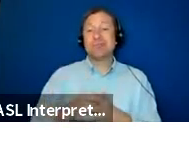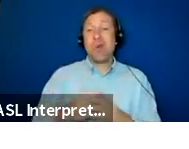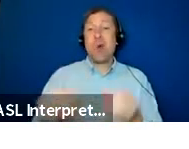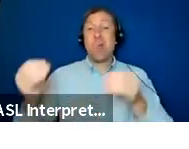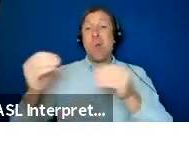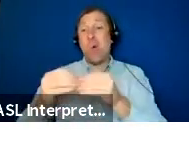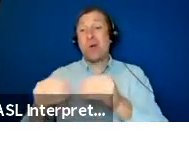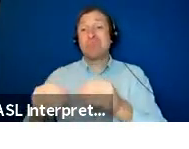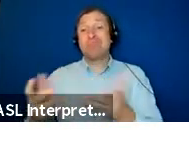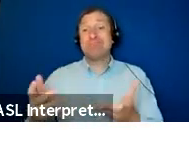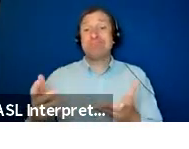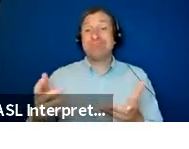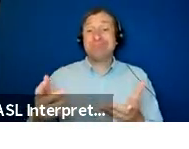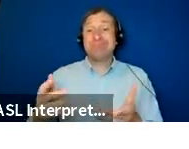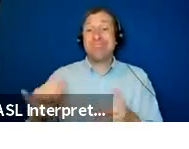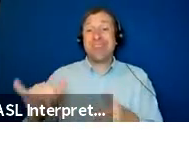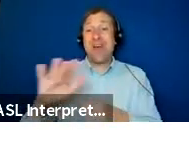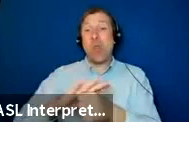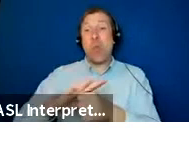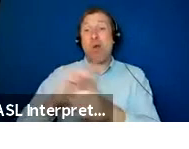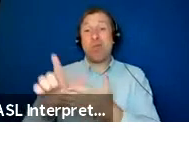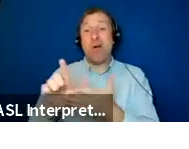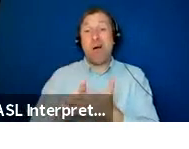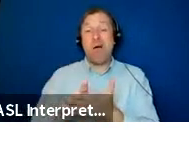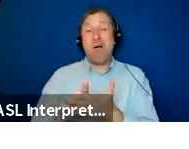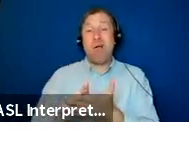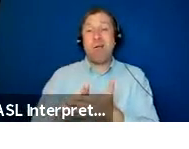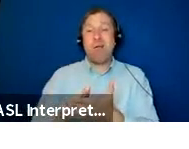what they would be under local law for sick leave,